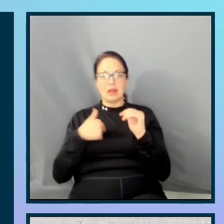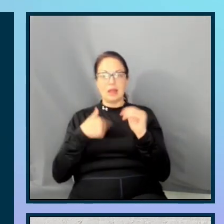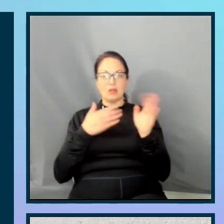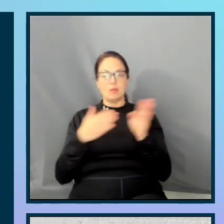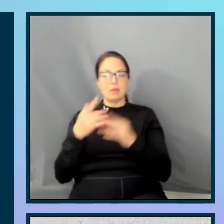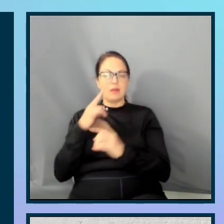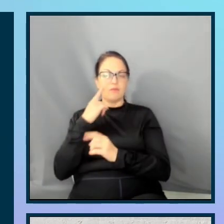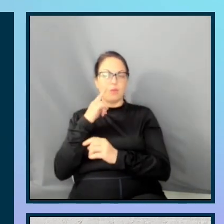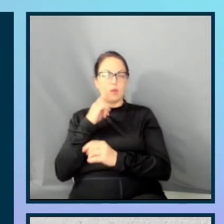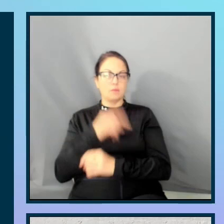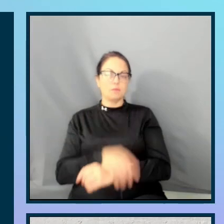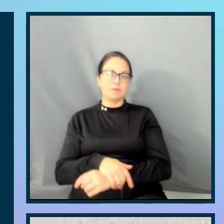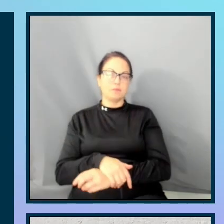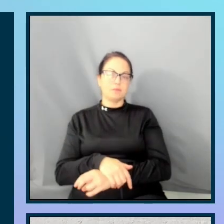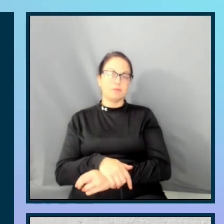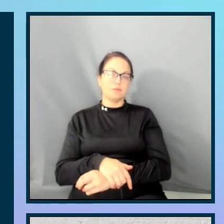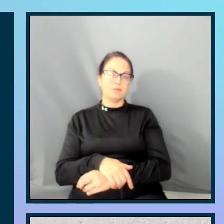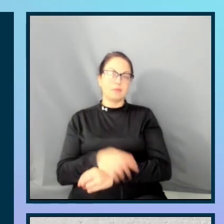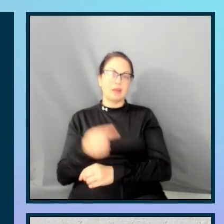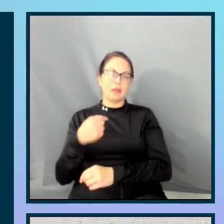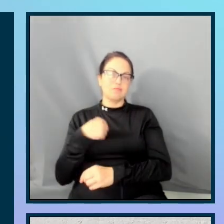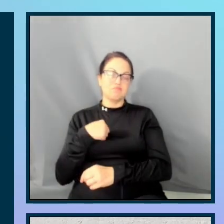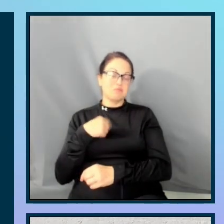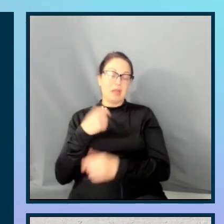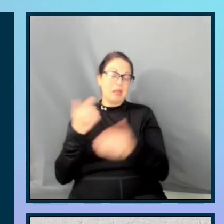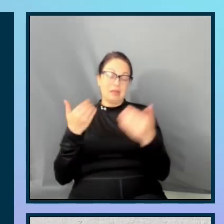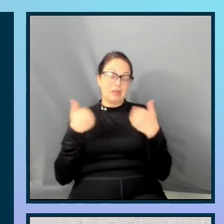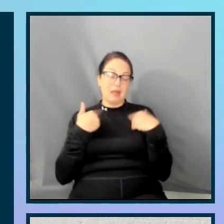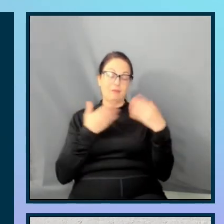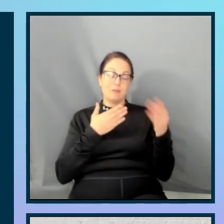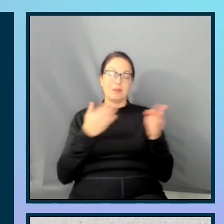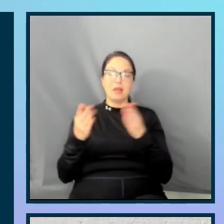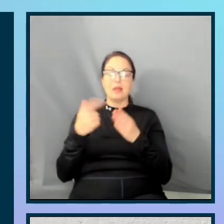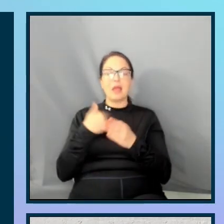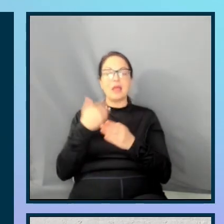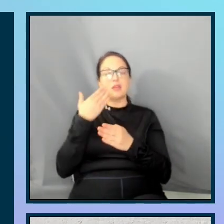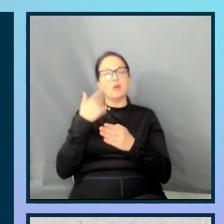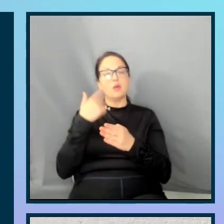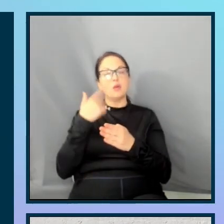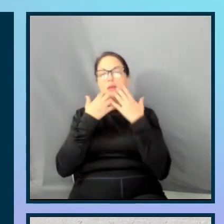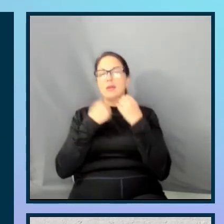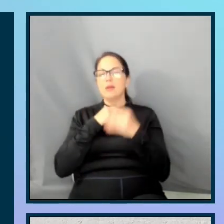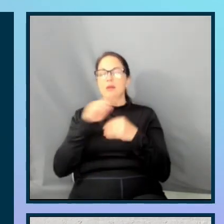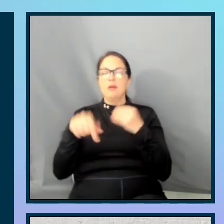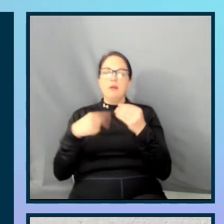In fact, I didn't even have a plan, I just knew what I cared about and how I wanted to show up,